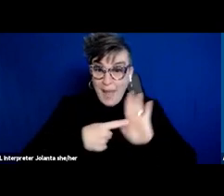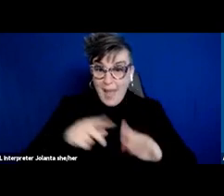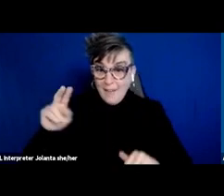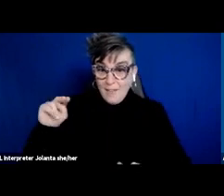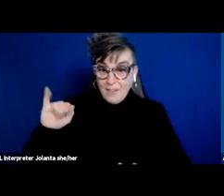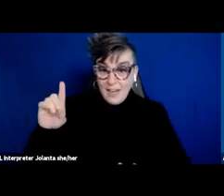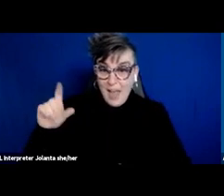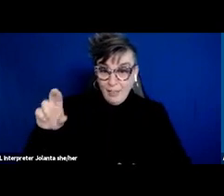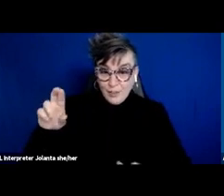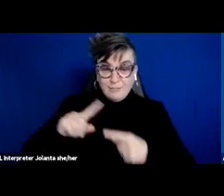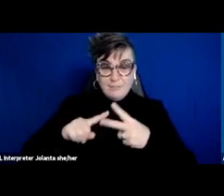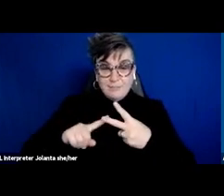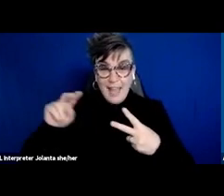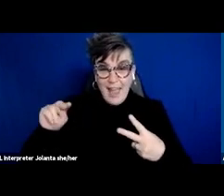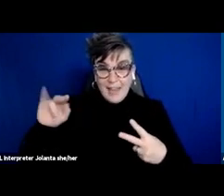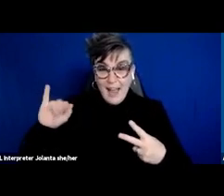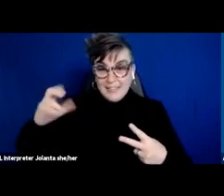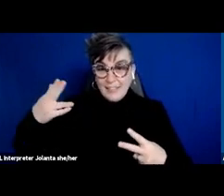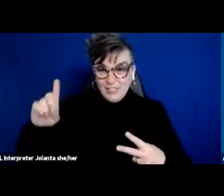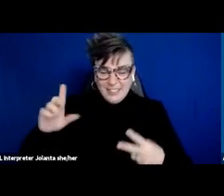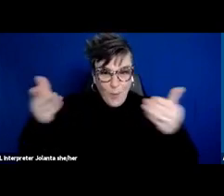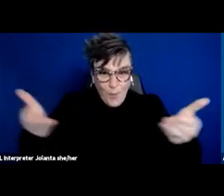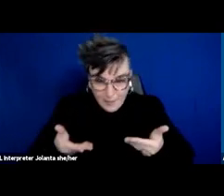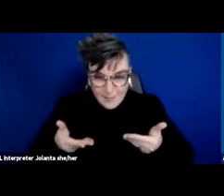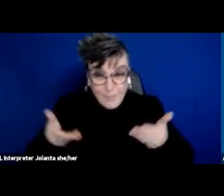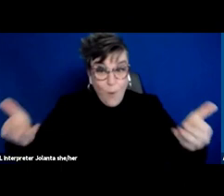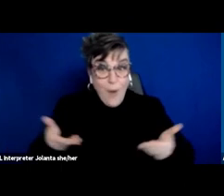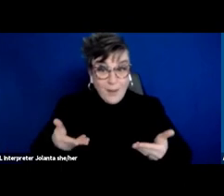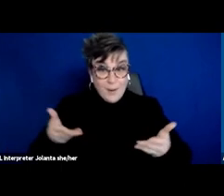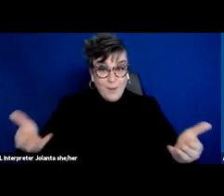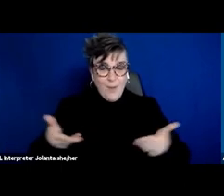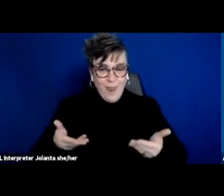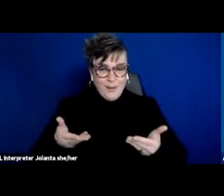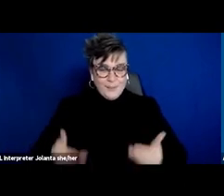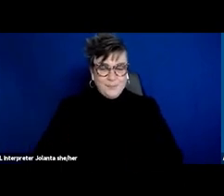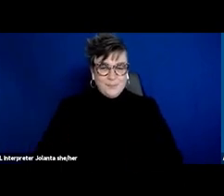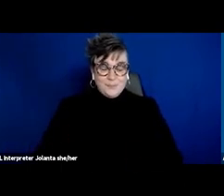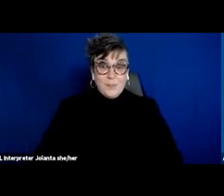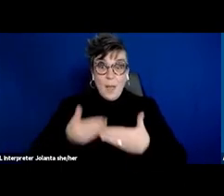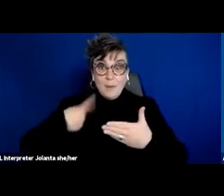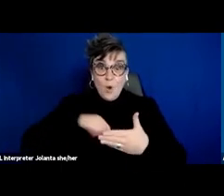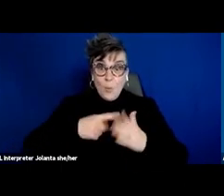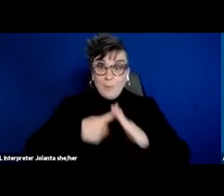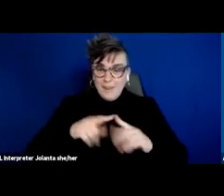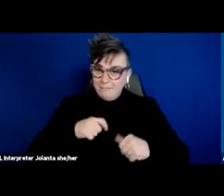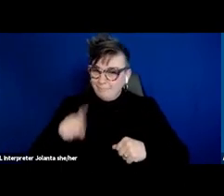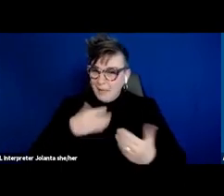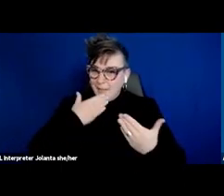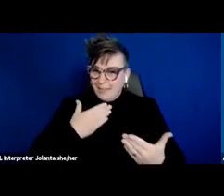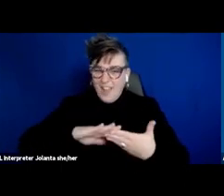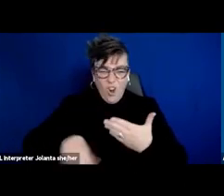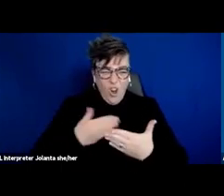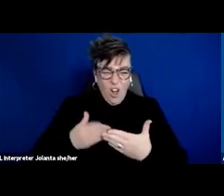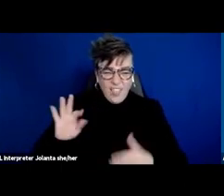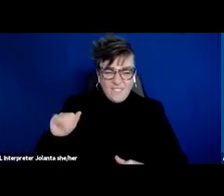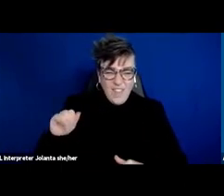NICHD, welcome, welcome, welcome. Before we begin, I must thank all of the fabulous colleagues